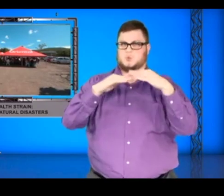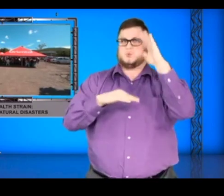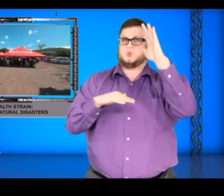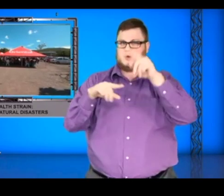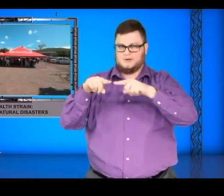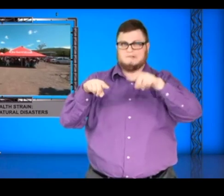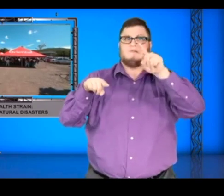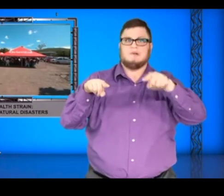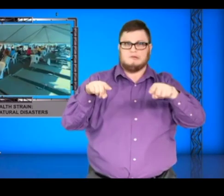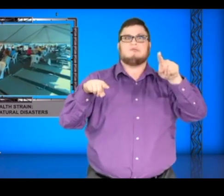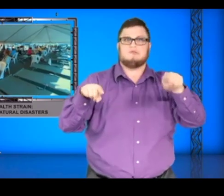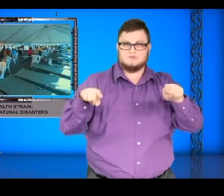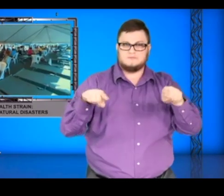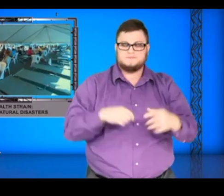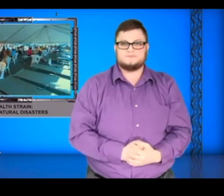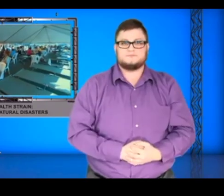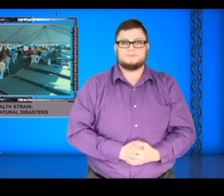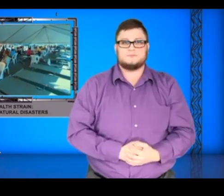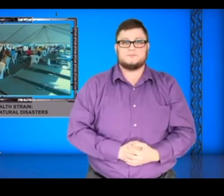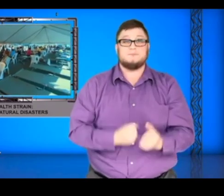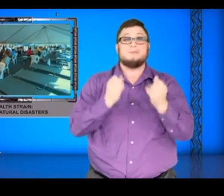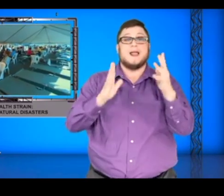rocked the area since December 28.